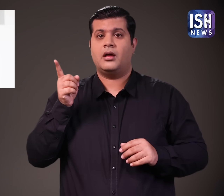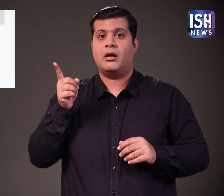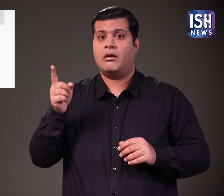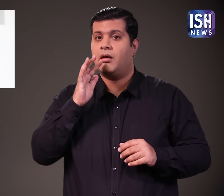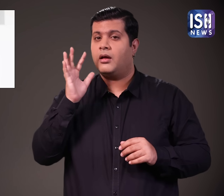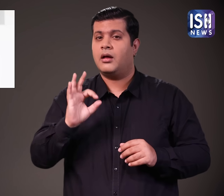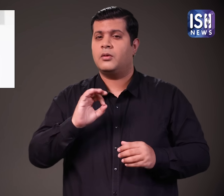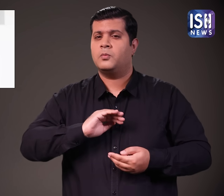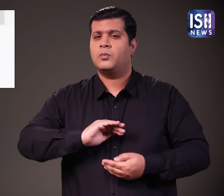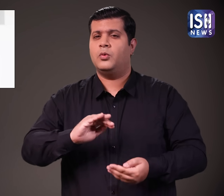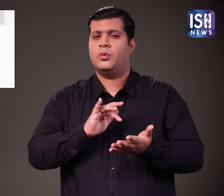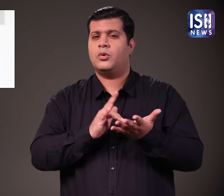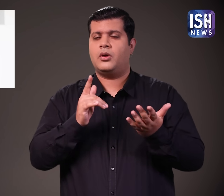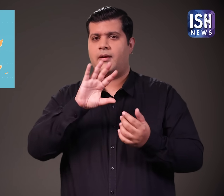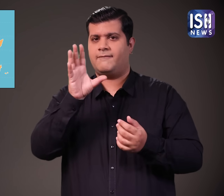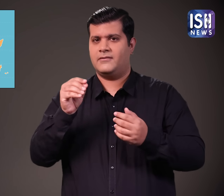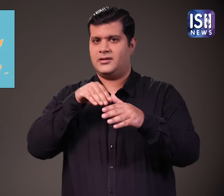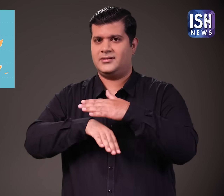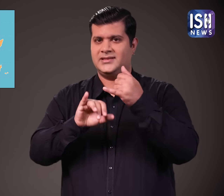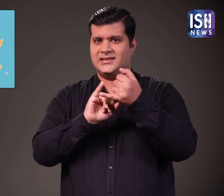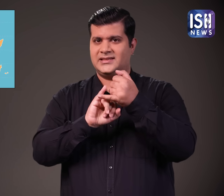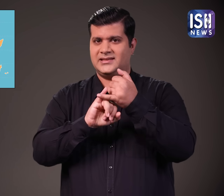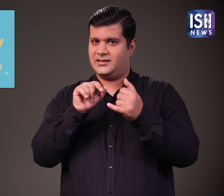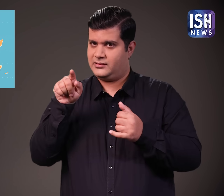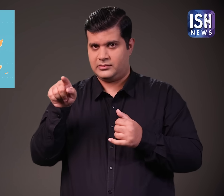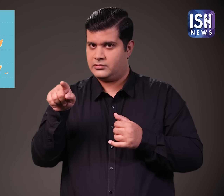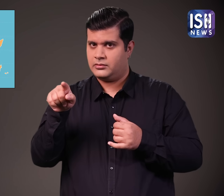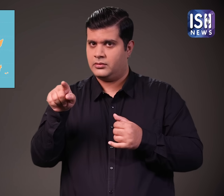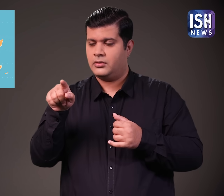He was born in Senegal, South Africa.